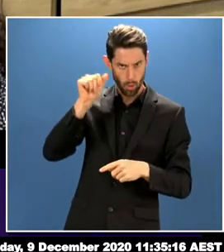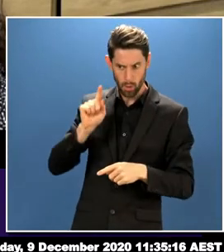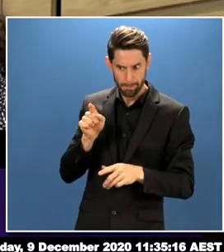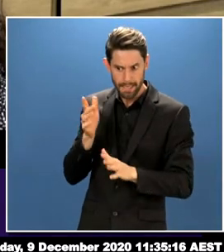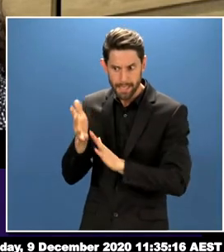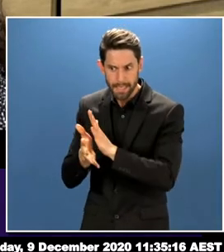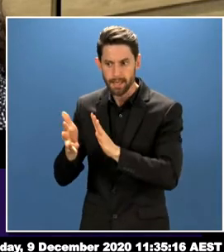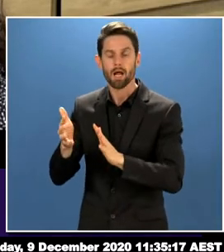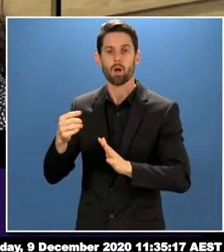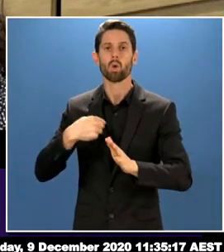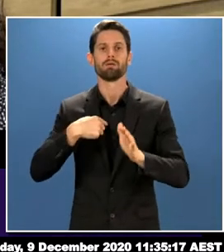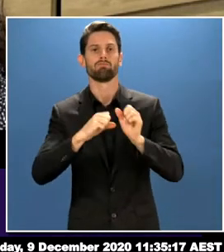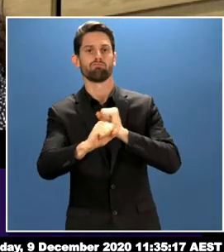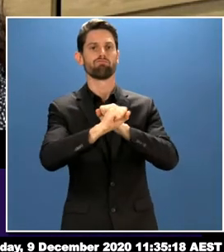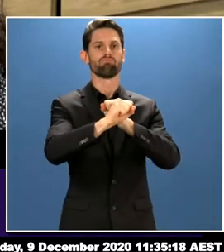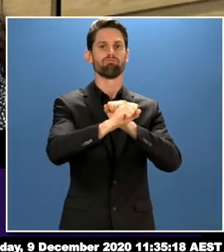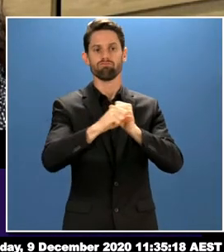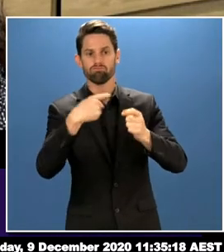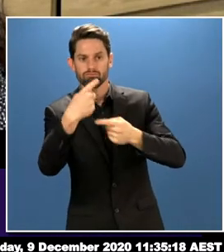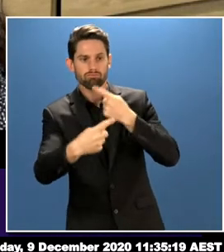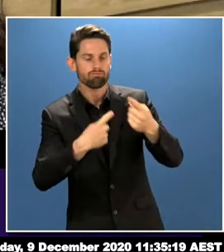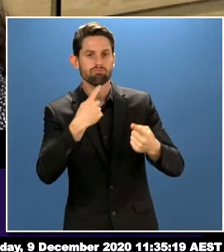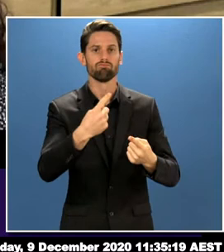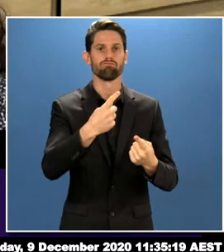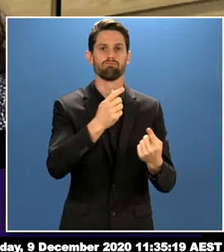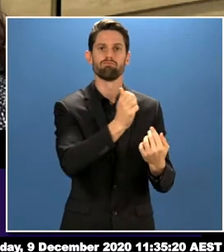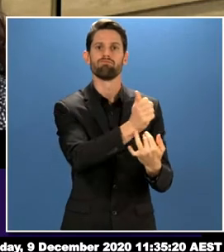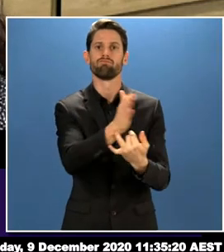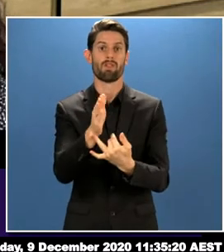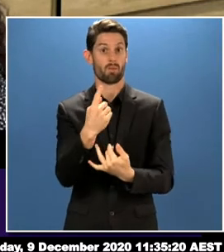So that's a part of the role.